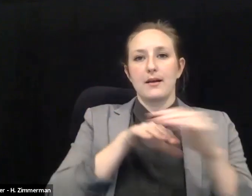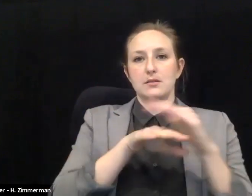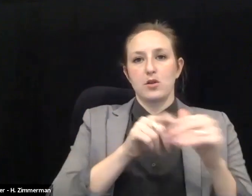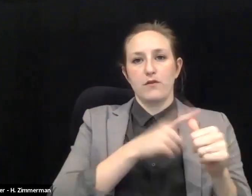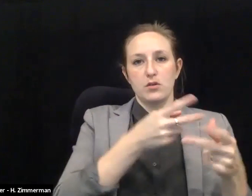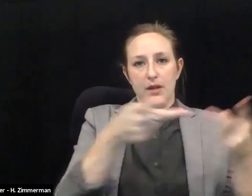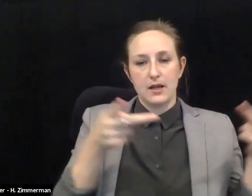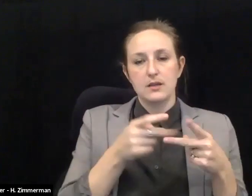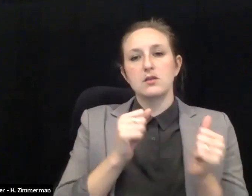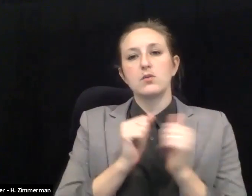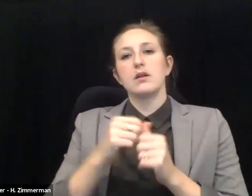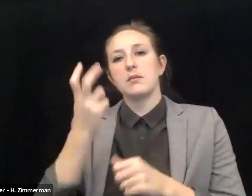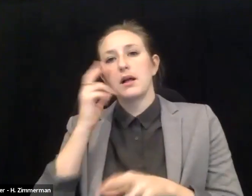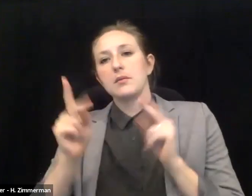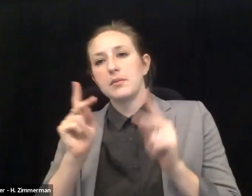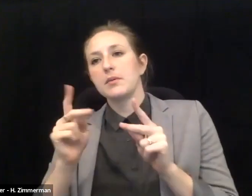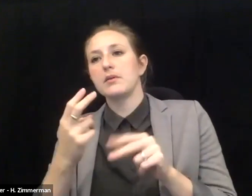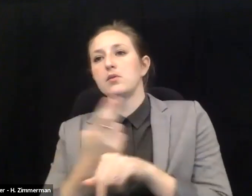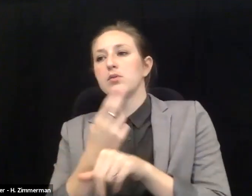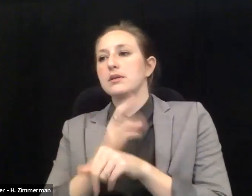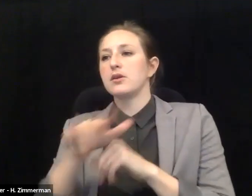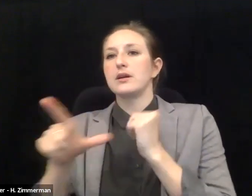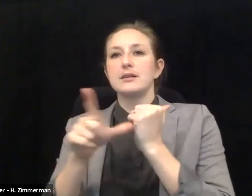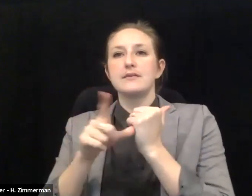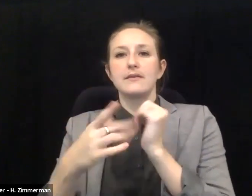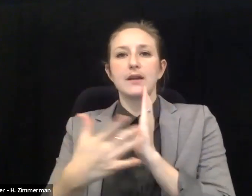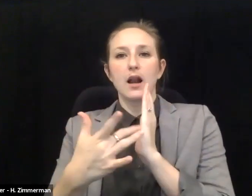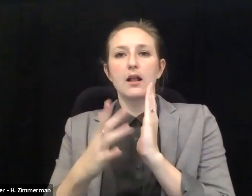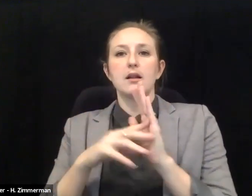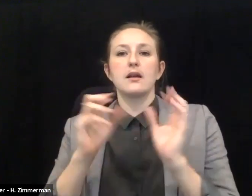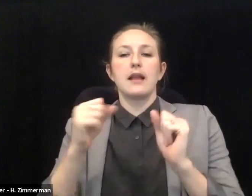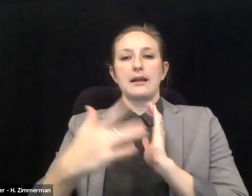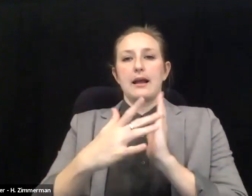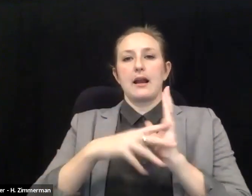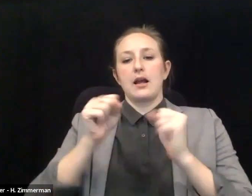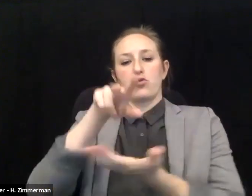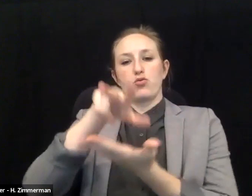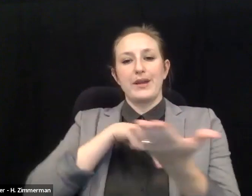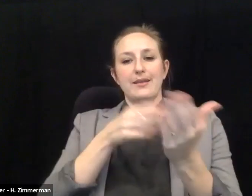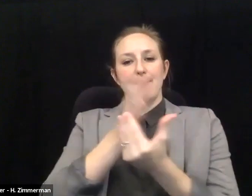the technologies able to read the files that are being used in the program.